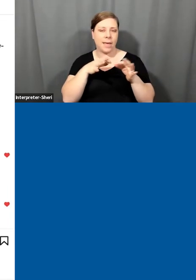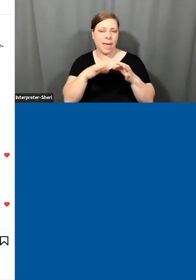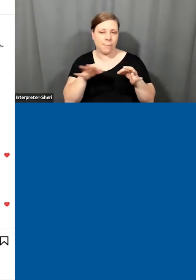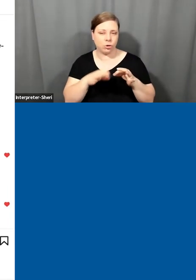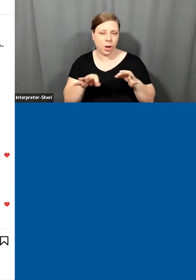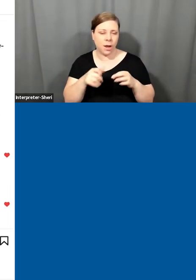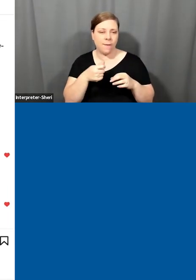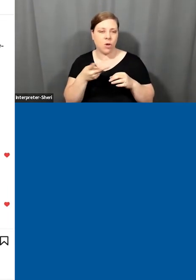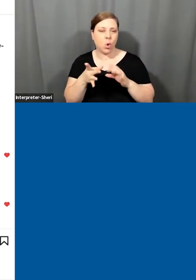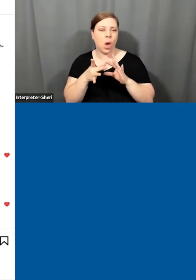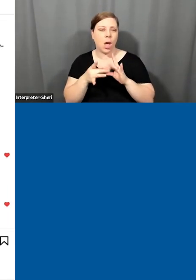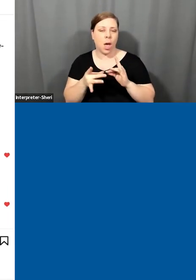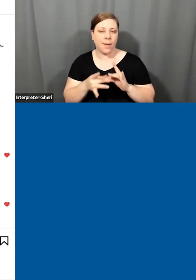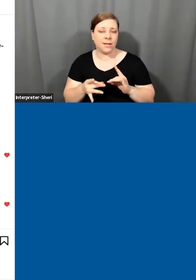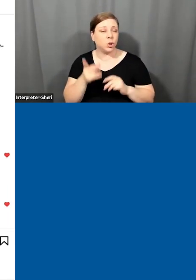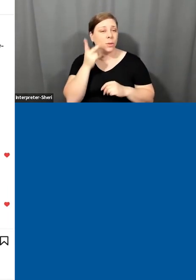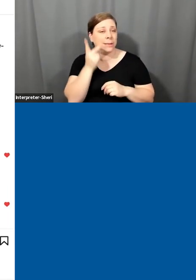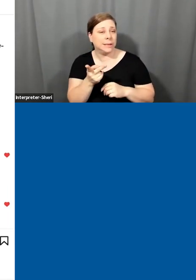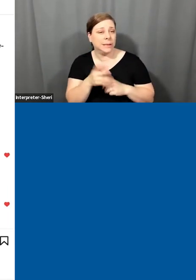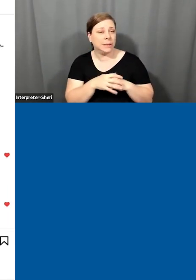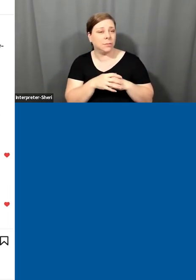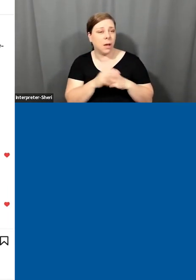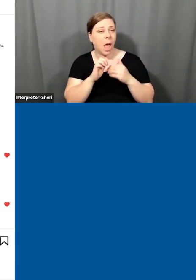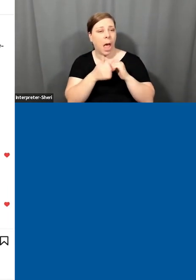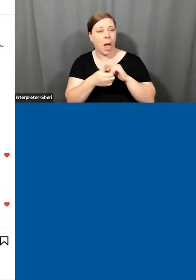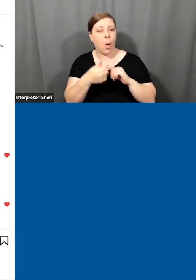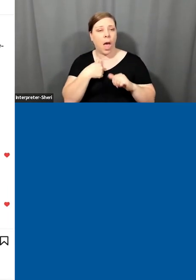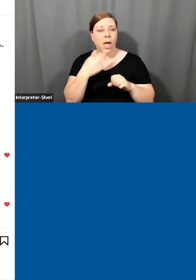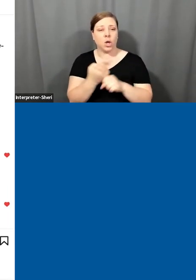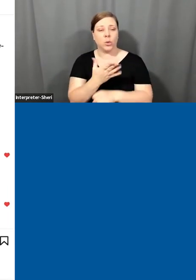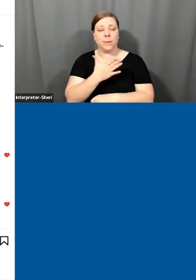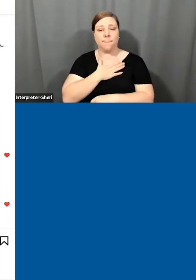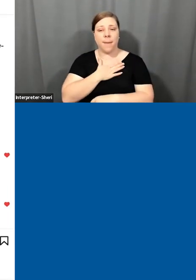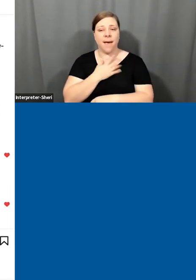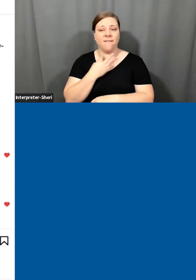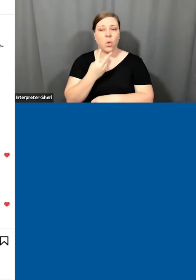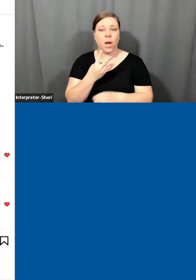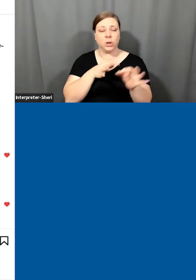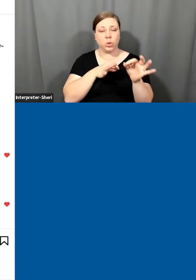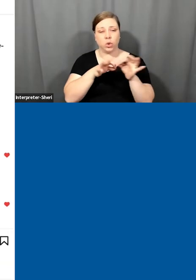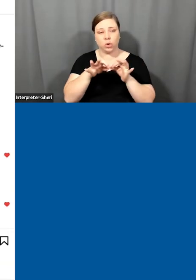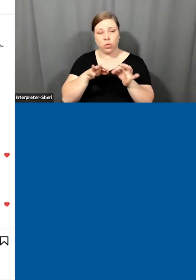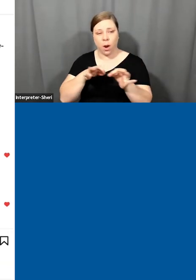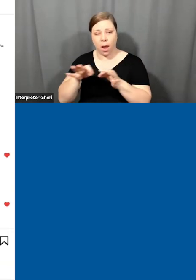so you can see how I used my voice to describe the situation